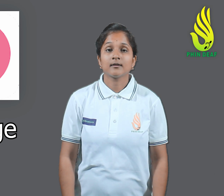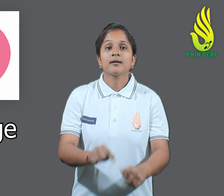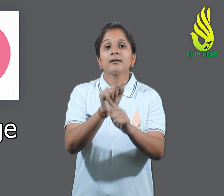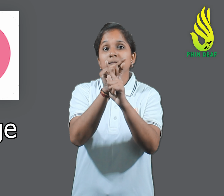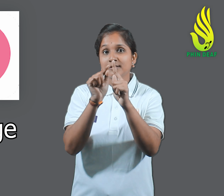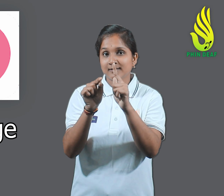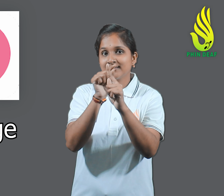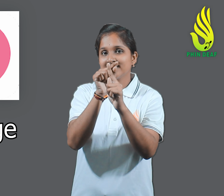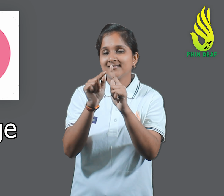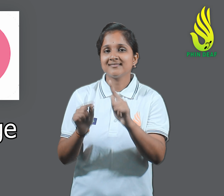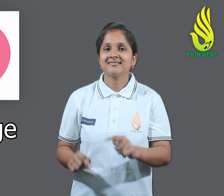Percentage